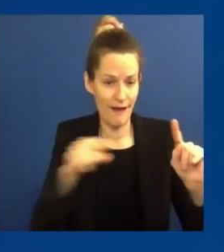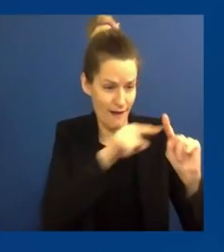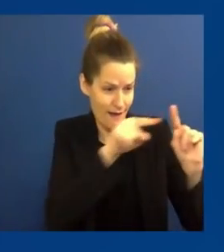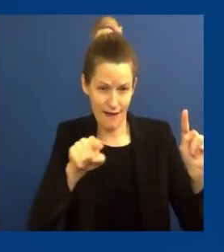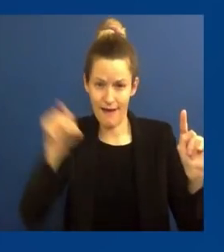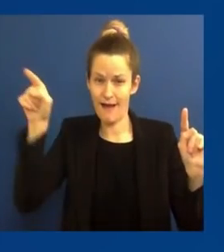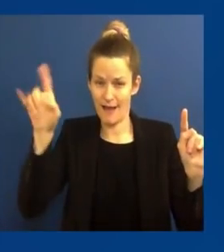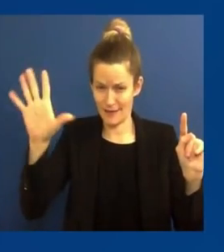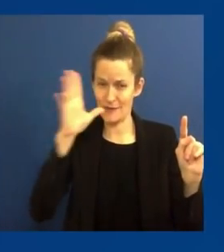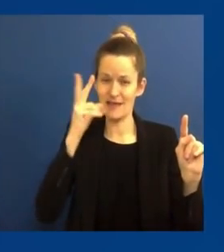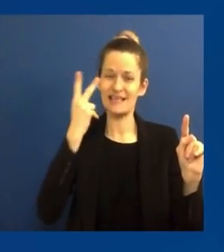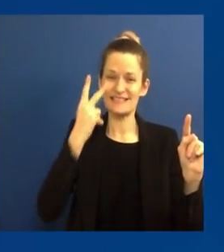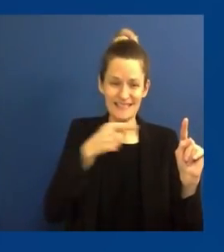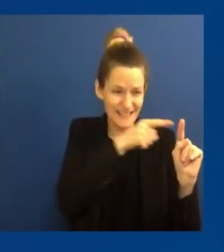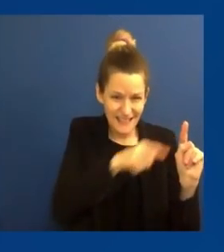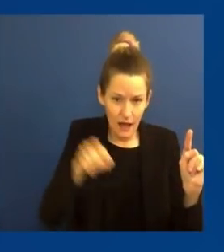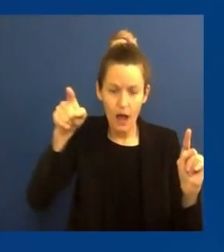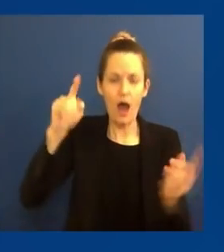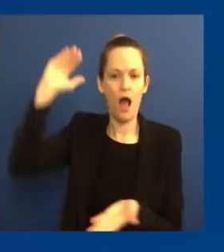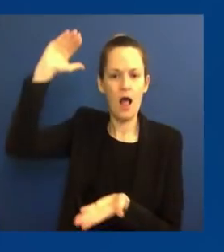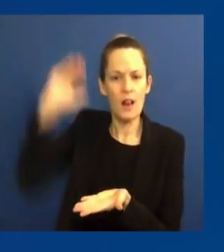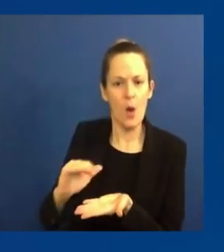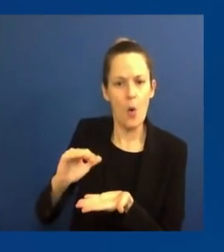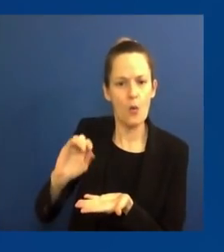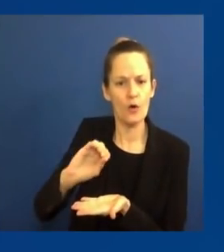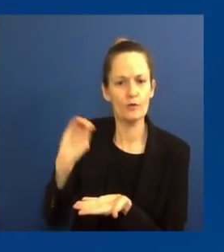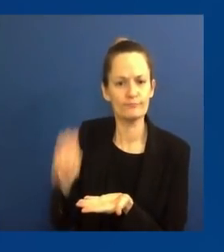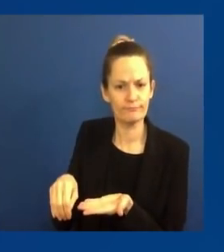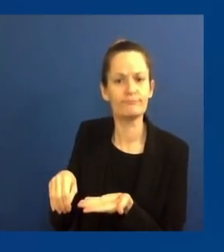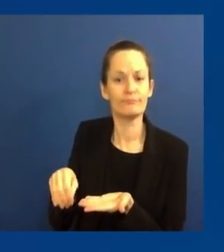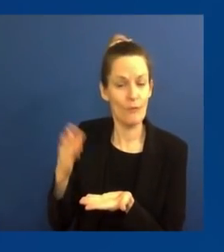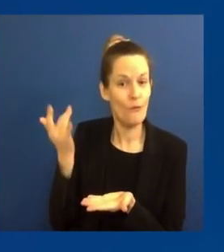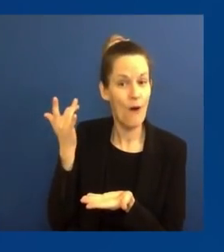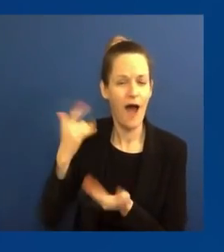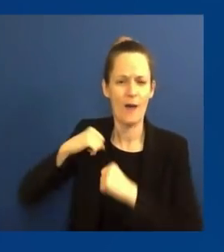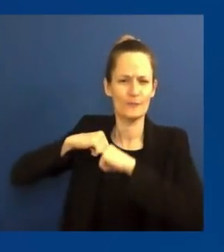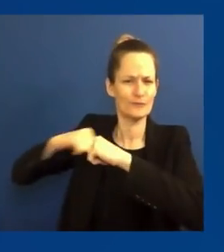against Omicron, as we saw against the Delta variant, shown by the blue line,